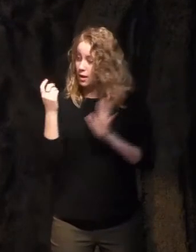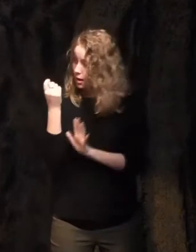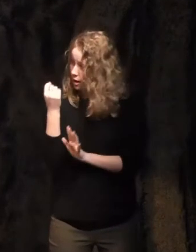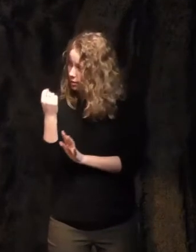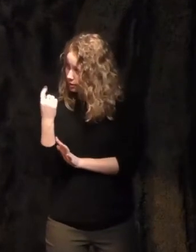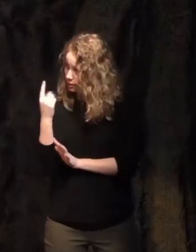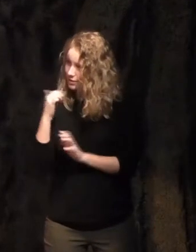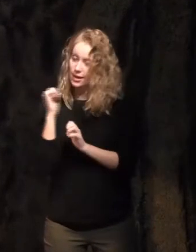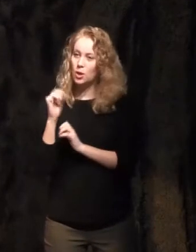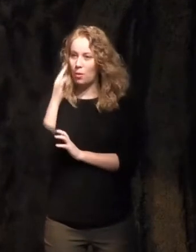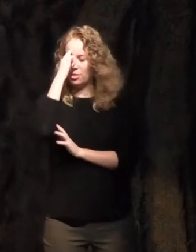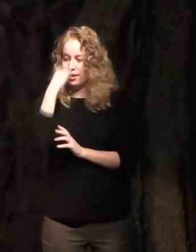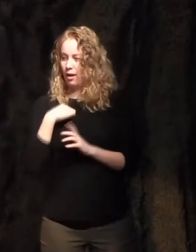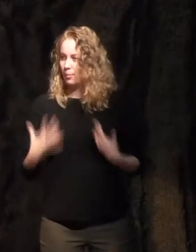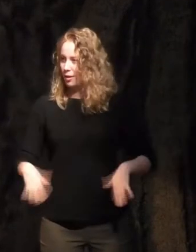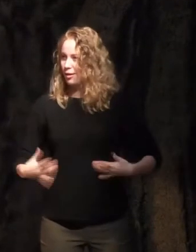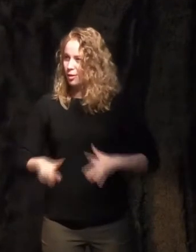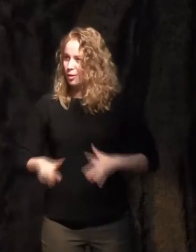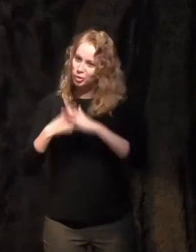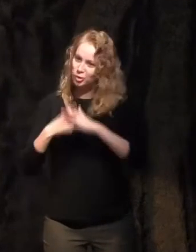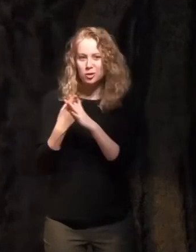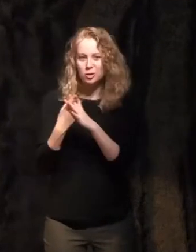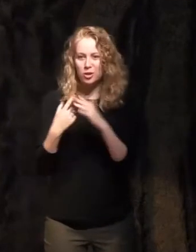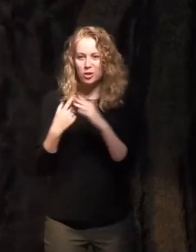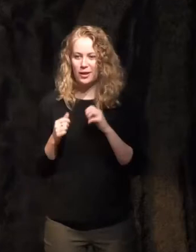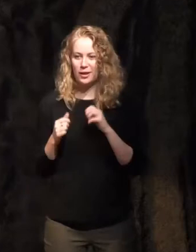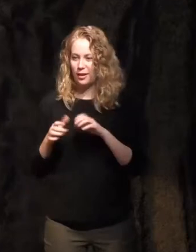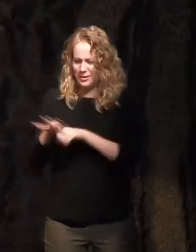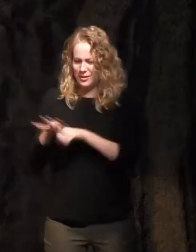I'm now going to start taking a big dump, I can't believe I wrote that